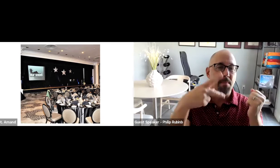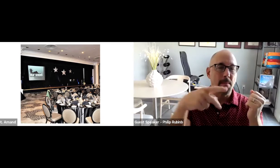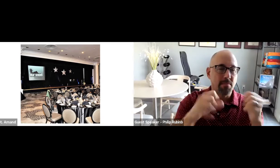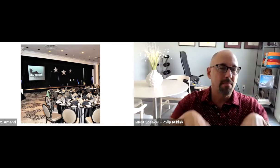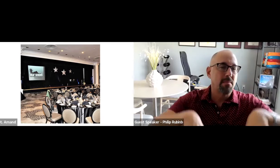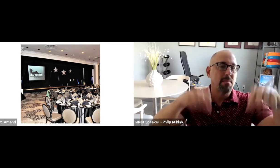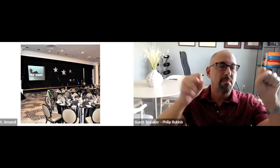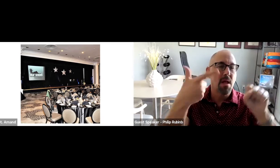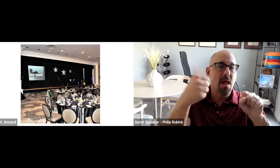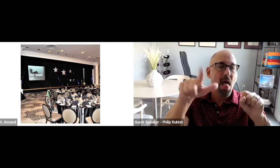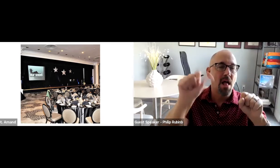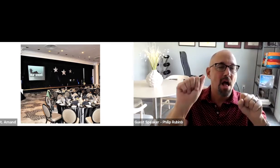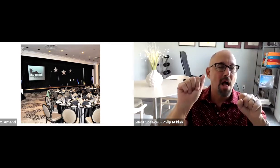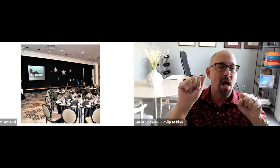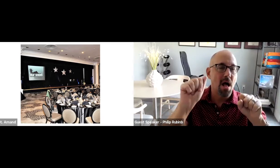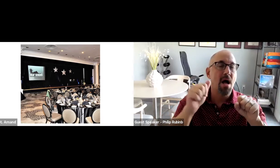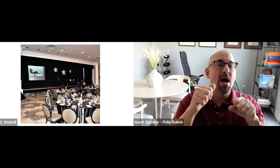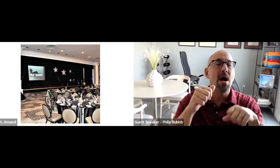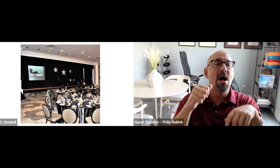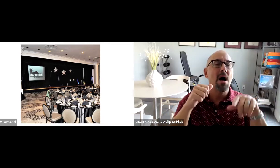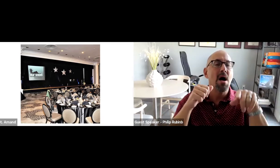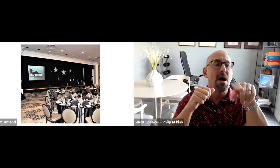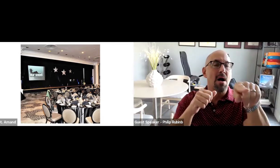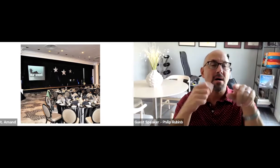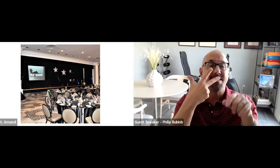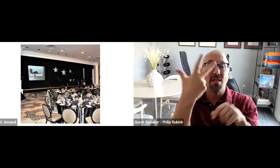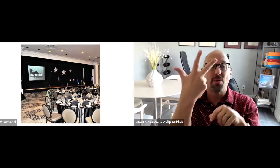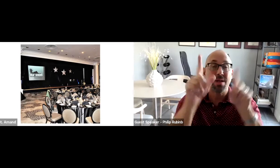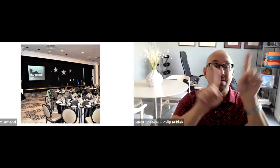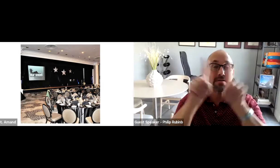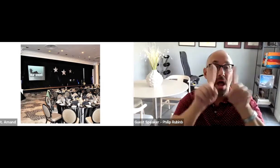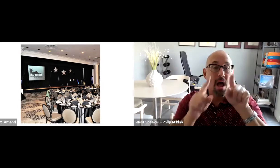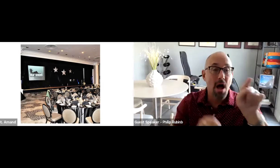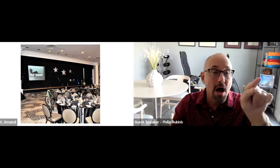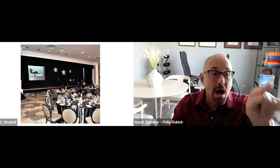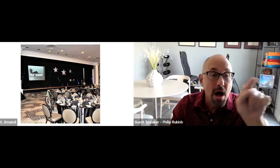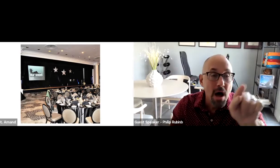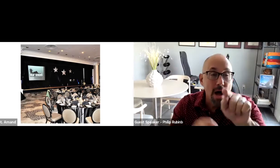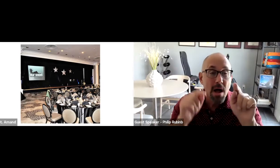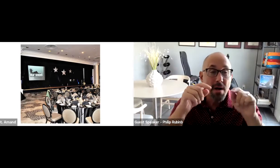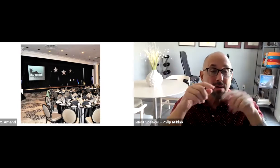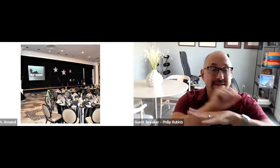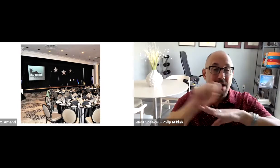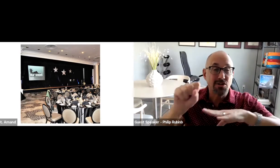He did the same thing for the Deaf Senior Citizen Advocacy of Palm Springs.